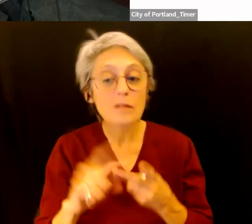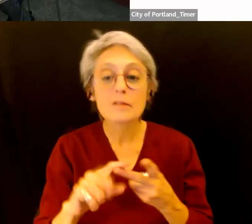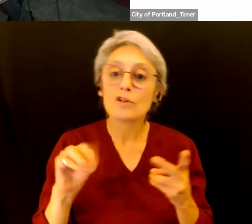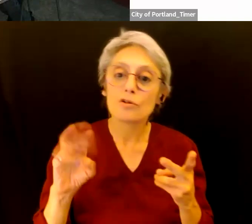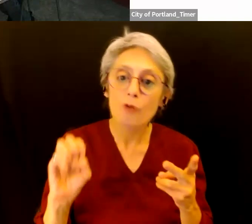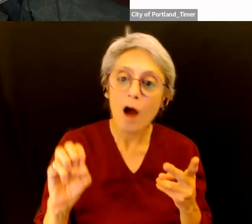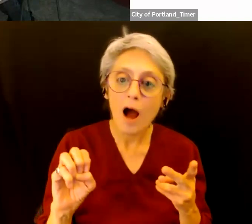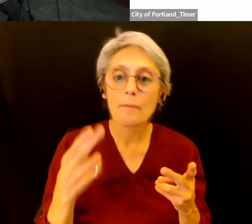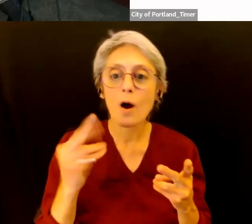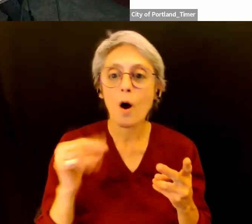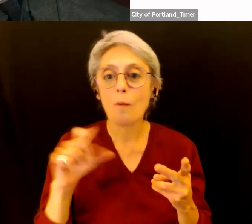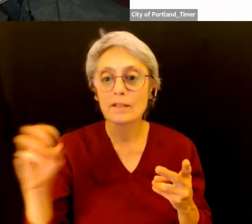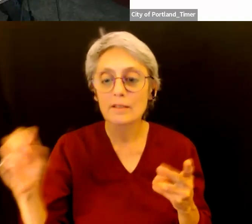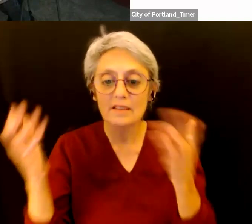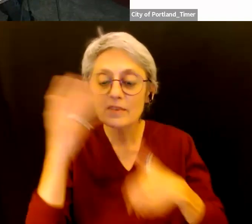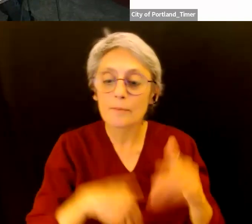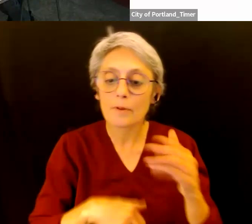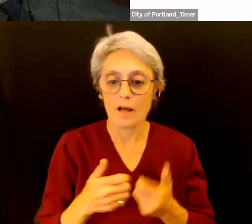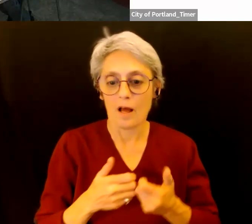The loss of residents and businesses is directly impacting our city's revenue.